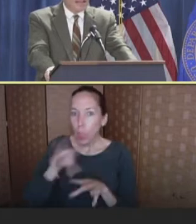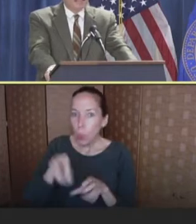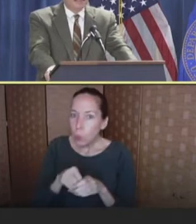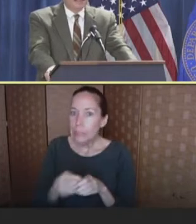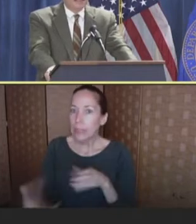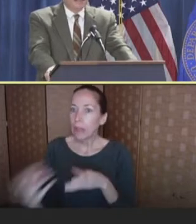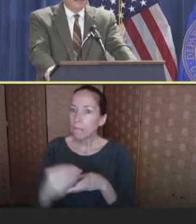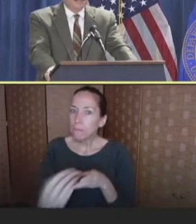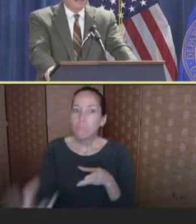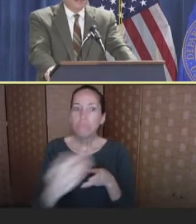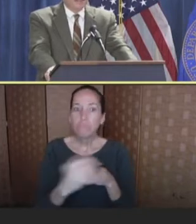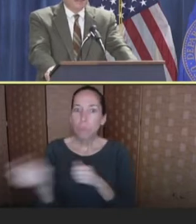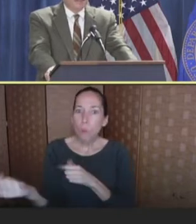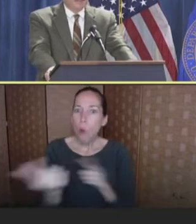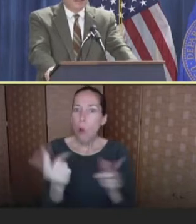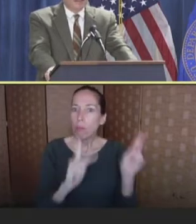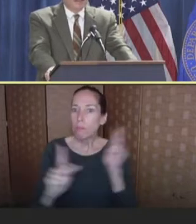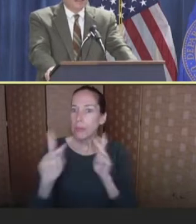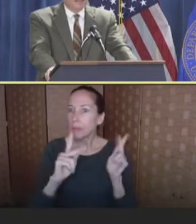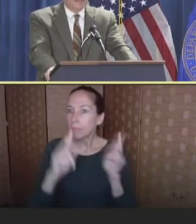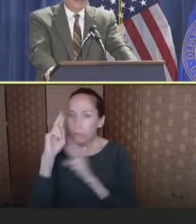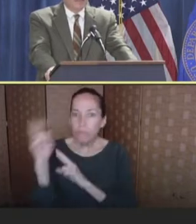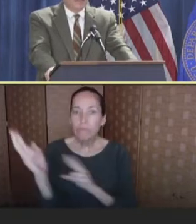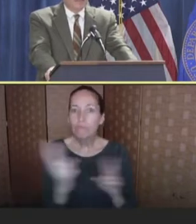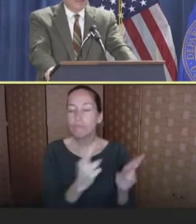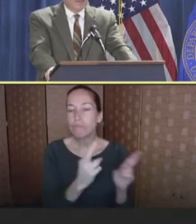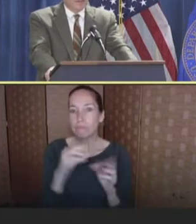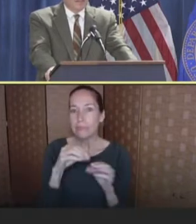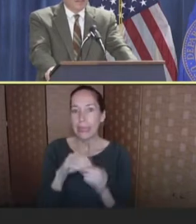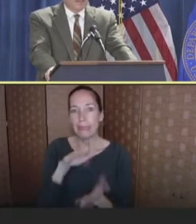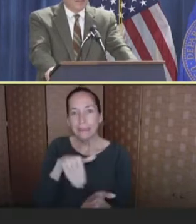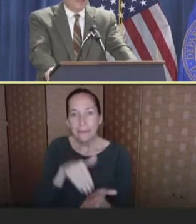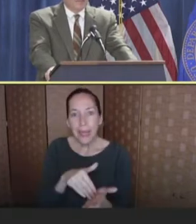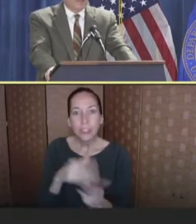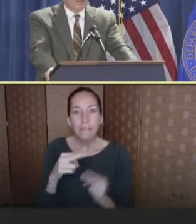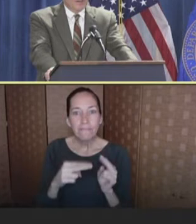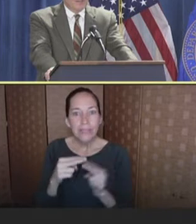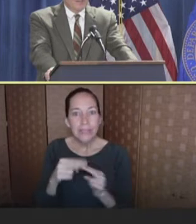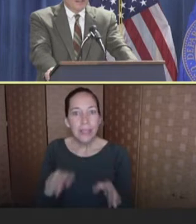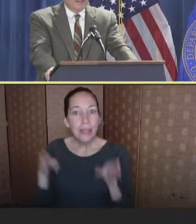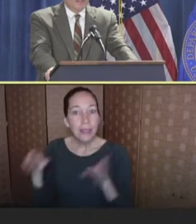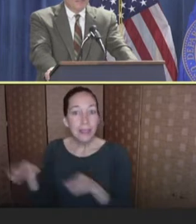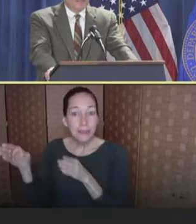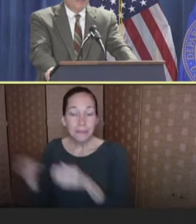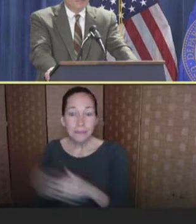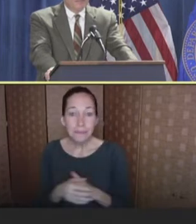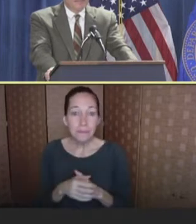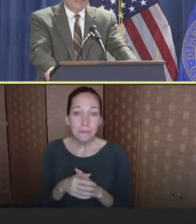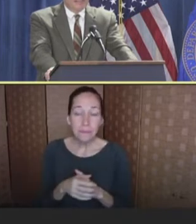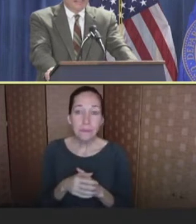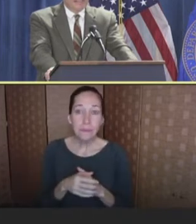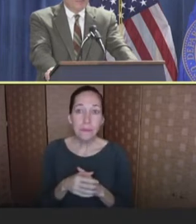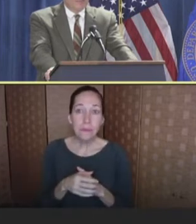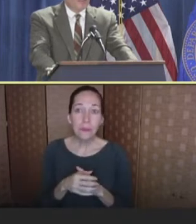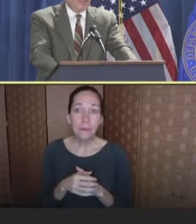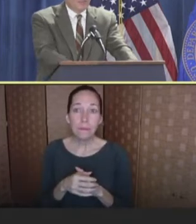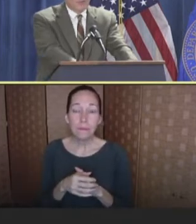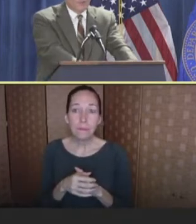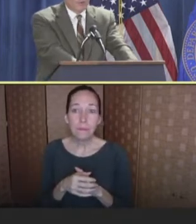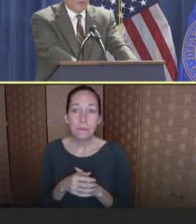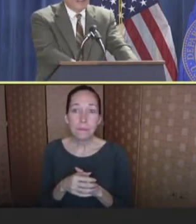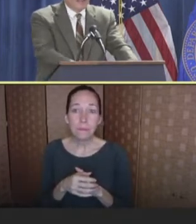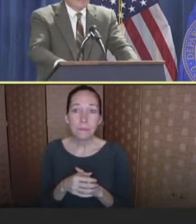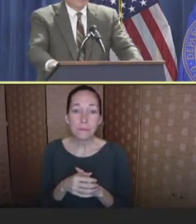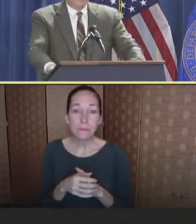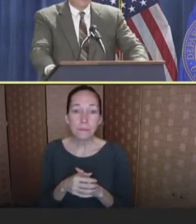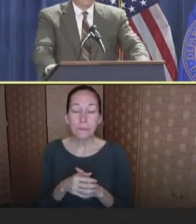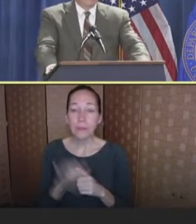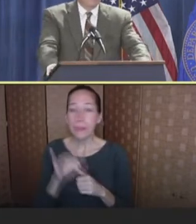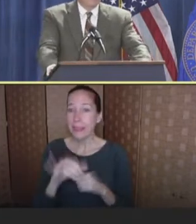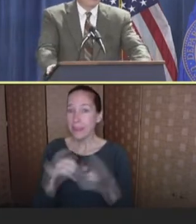It's the -- there's, again, in the front section of the report, and I can't recall precisely